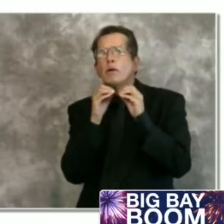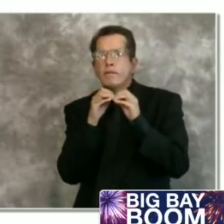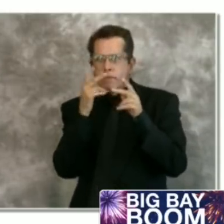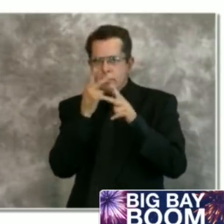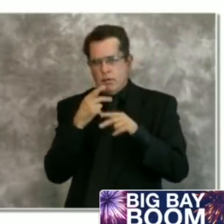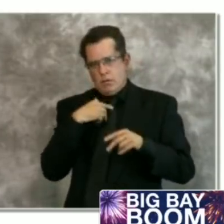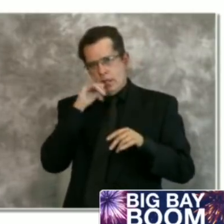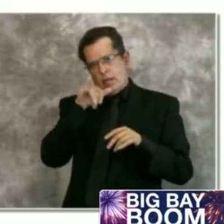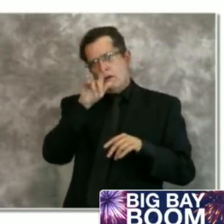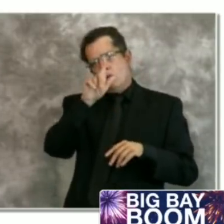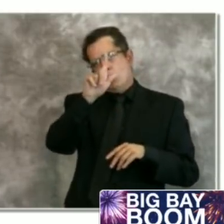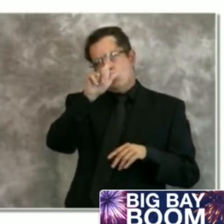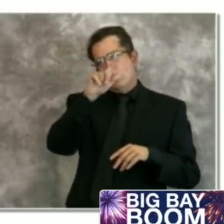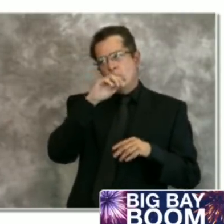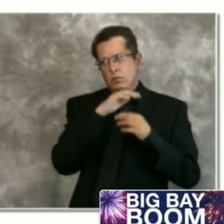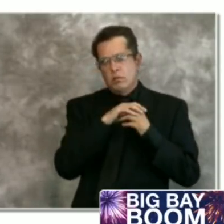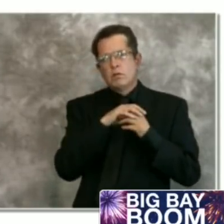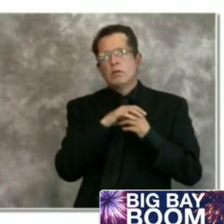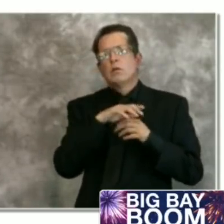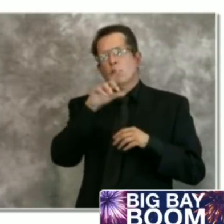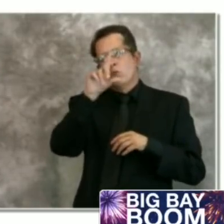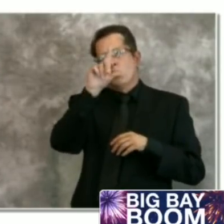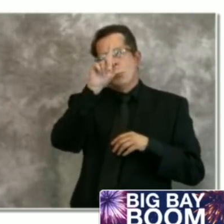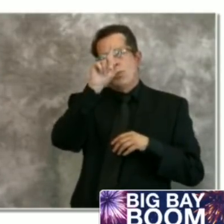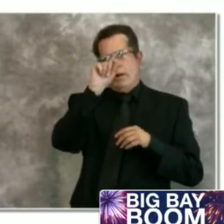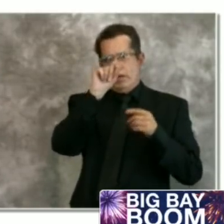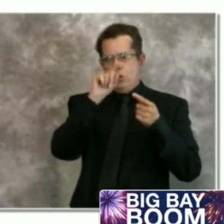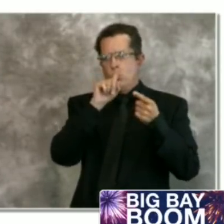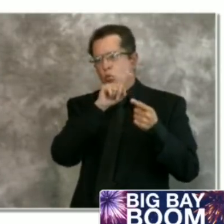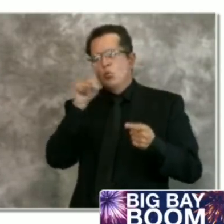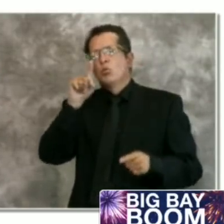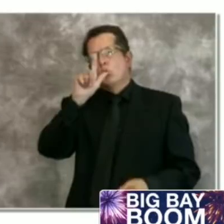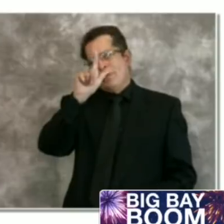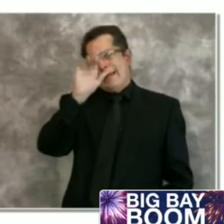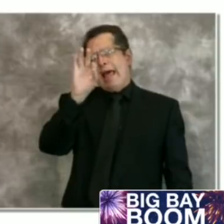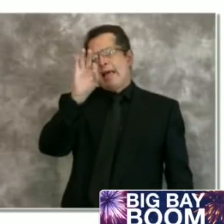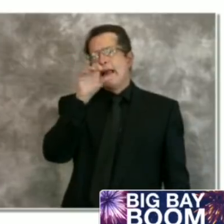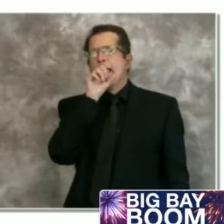REPRESENTED THE MAJORITY OF CASES, BREAKING DOWN THIS AGE